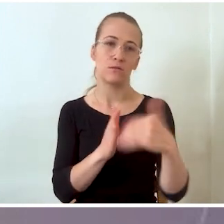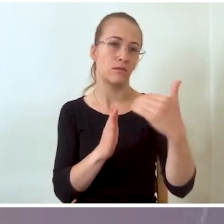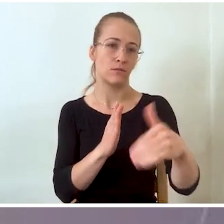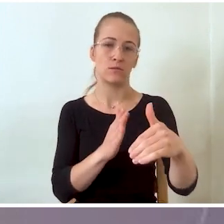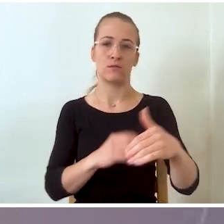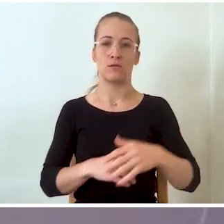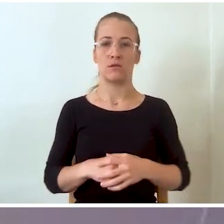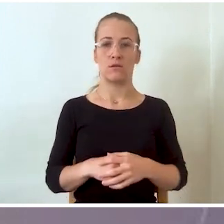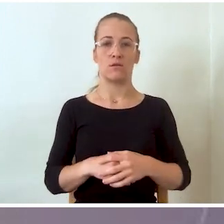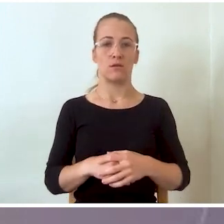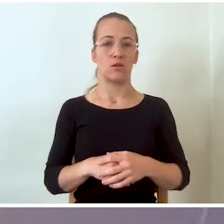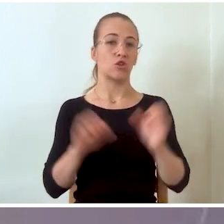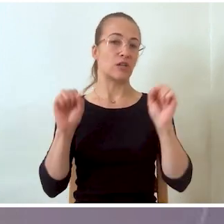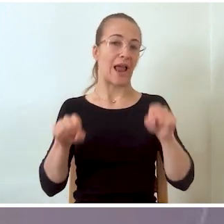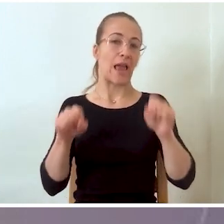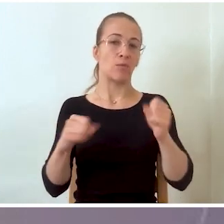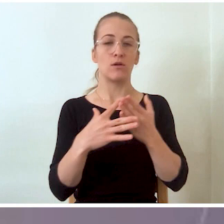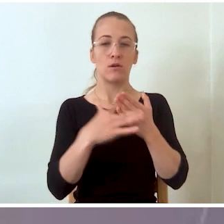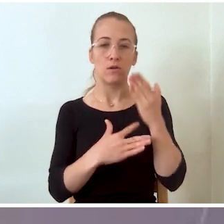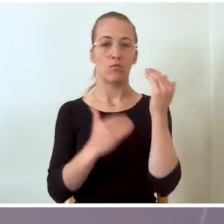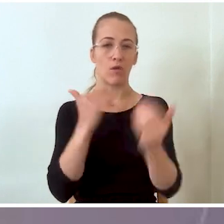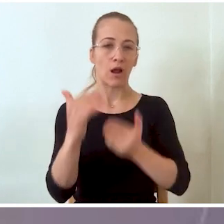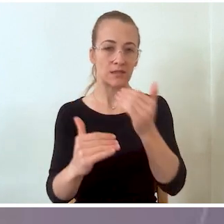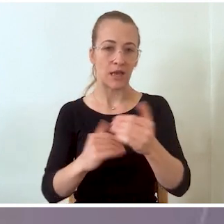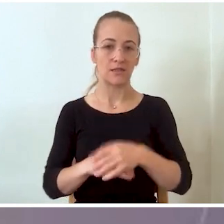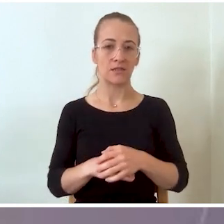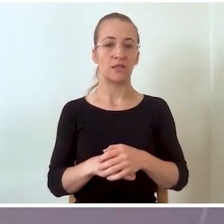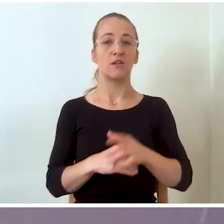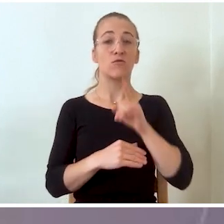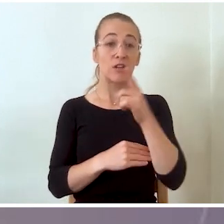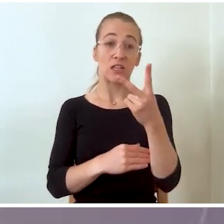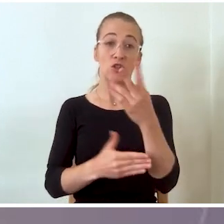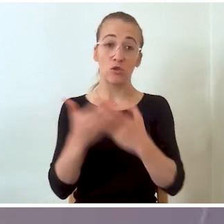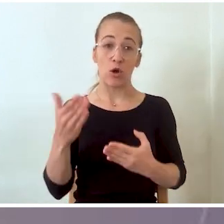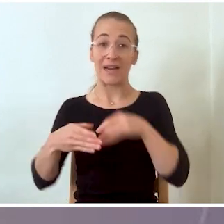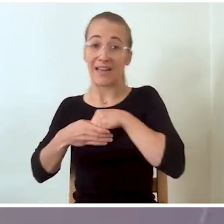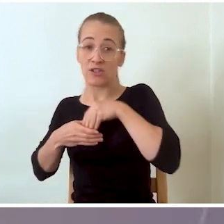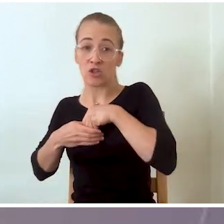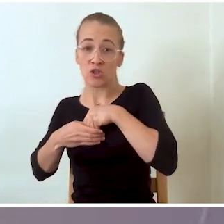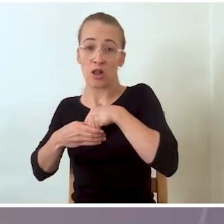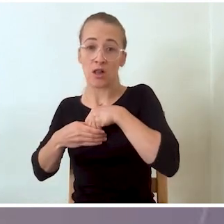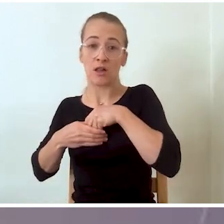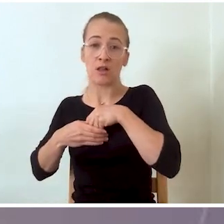so that you're able to go through that process. So it's really two-fold. Internal within yourself, who's my best client,